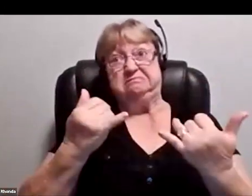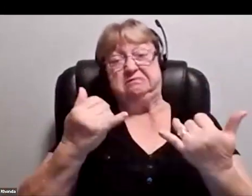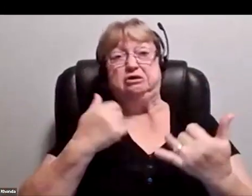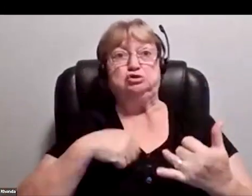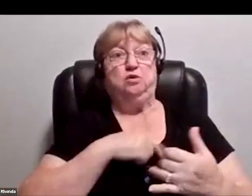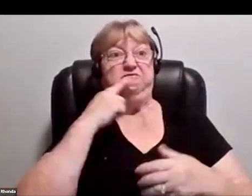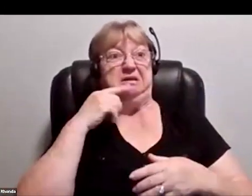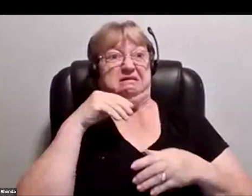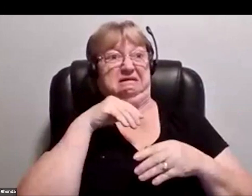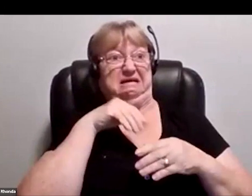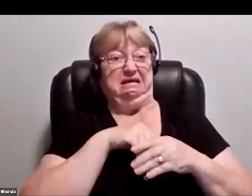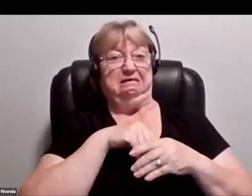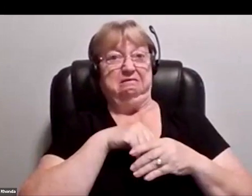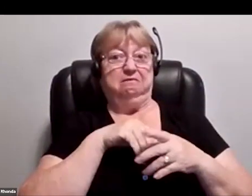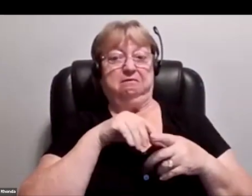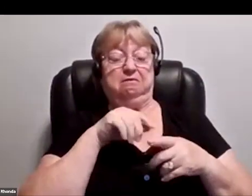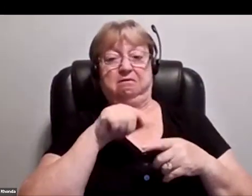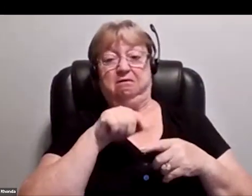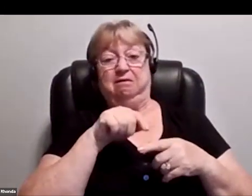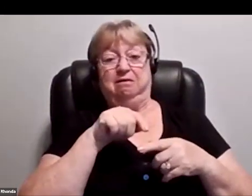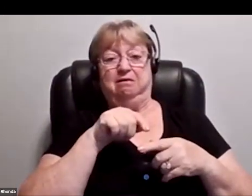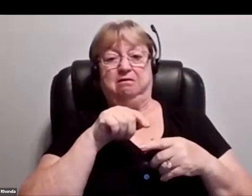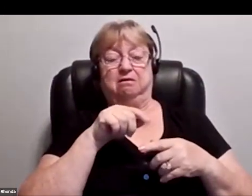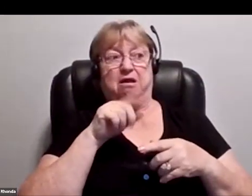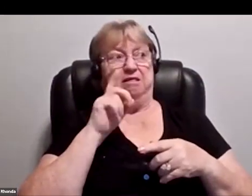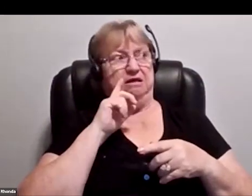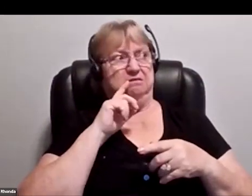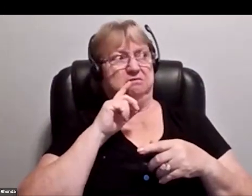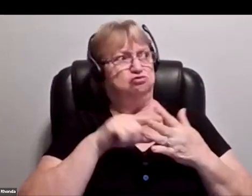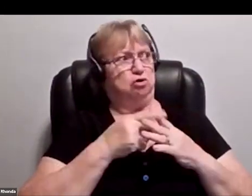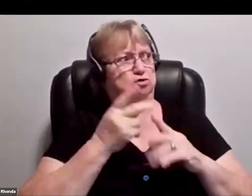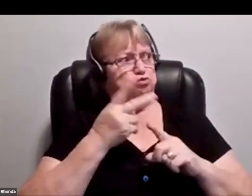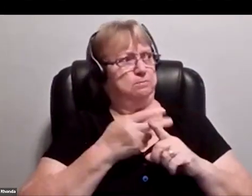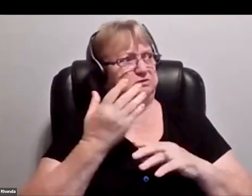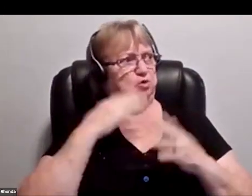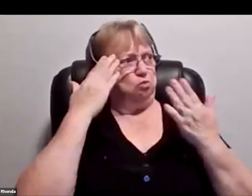The sun set almost two months ago now. It's really very dark,